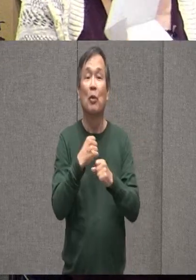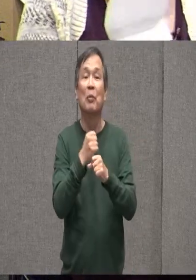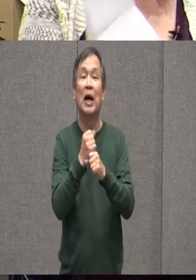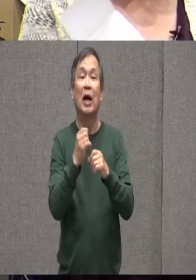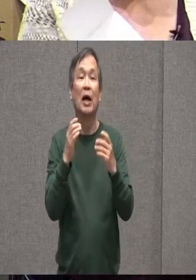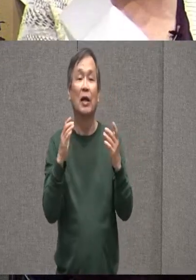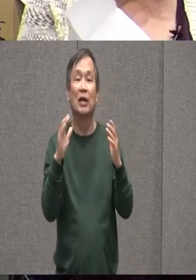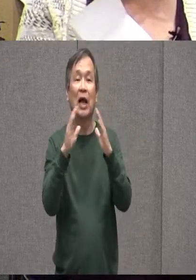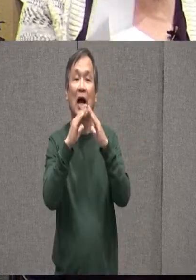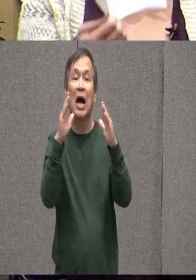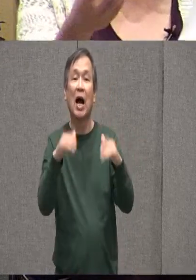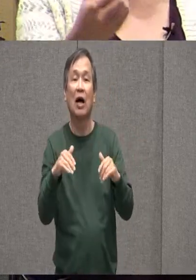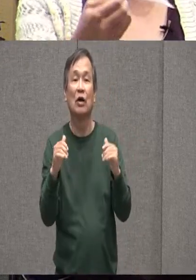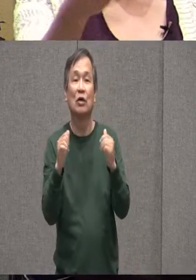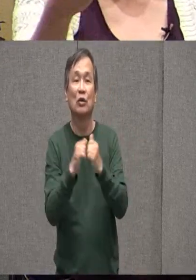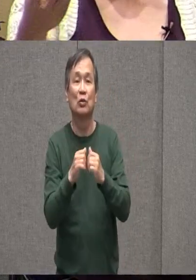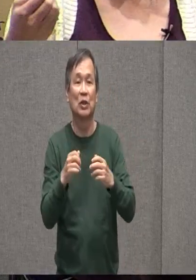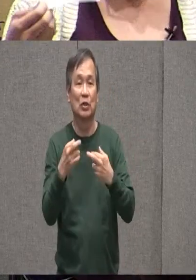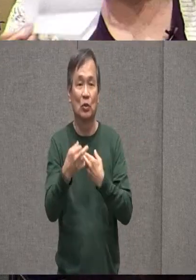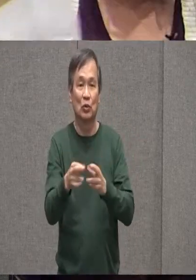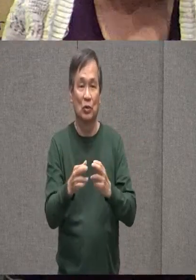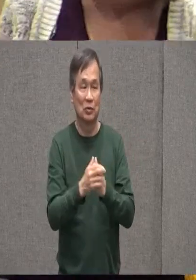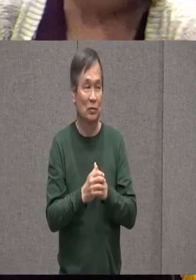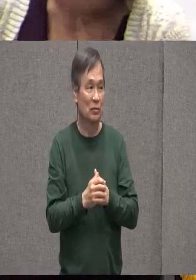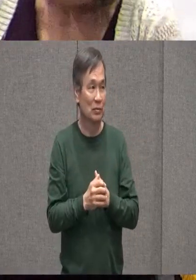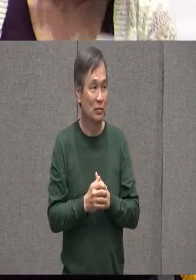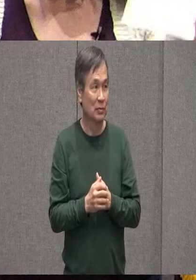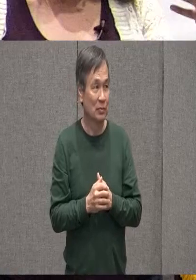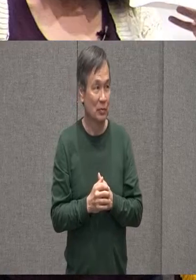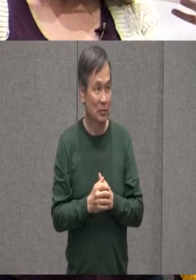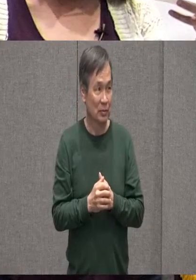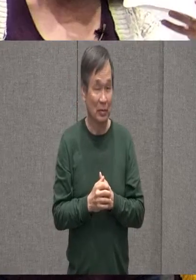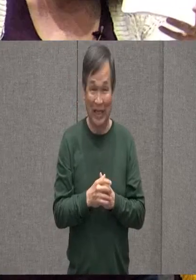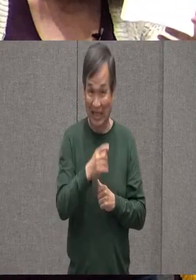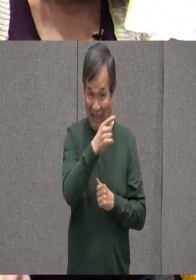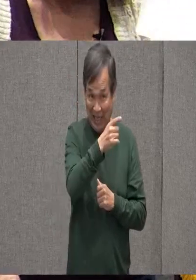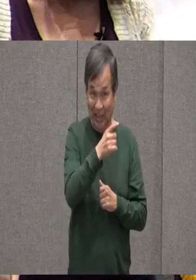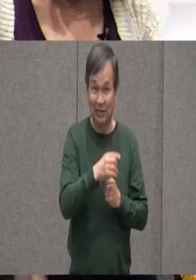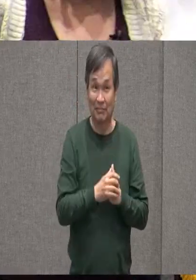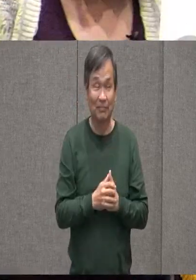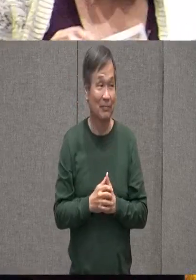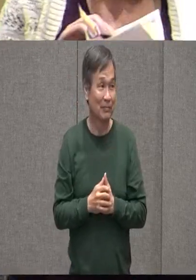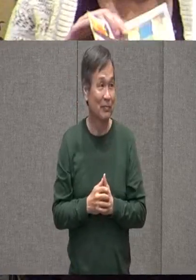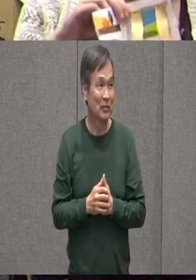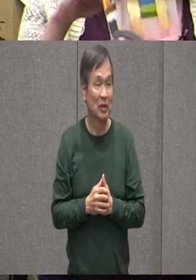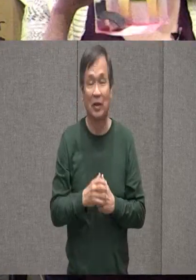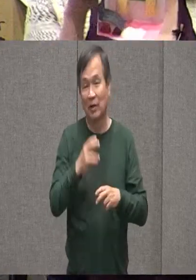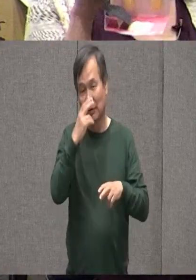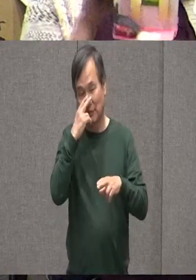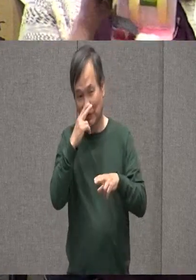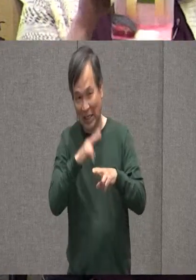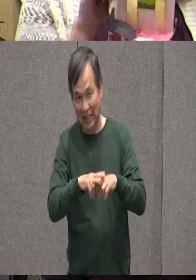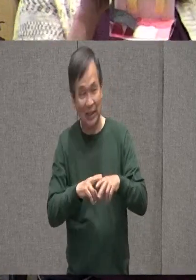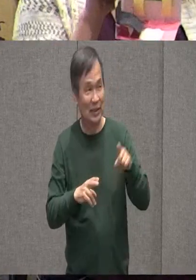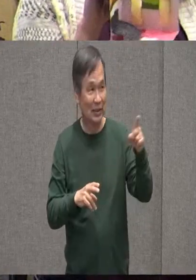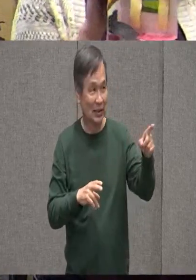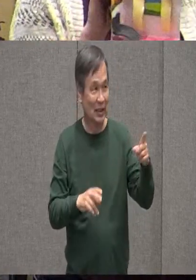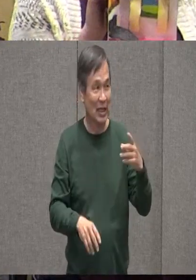with all of these different rooms You could just stack, stack, stack, stack, stack. That's how you make it. But the really fun part is adding all the things